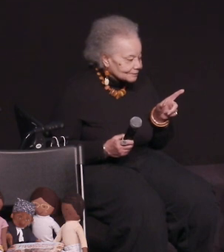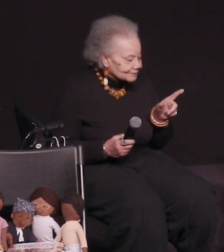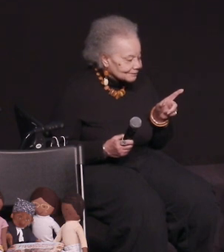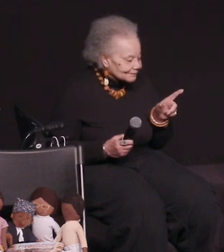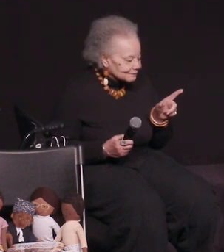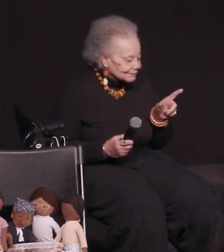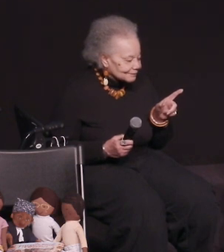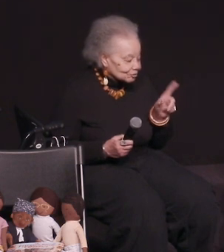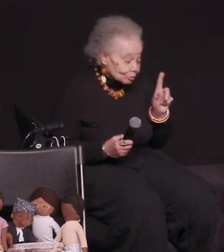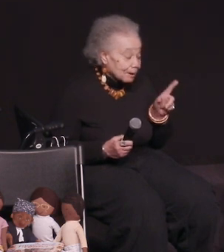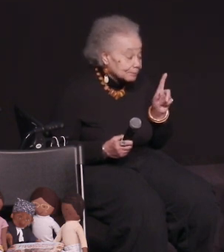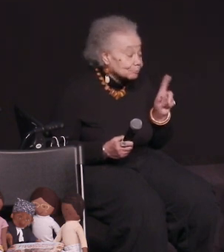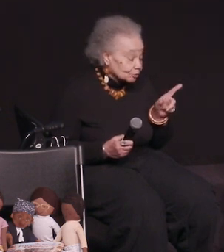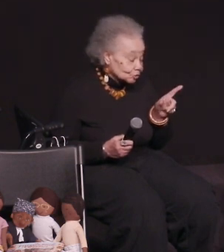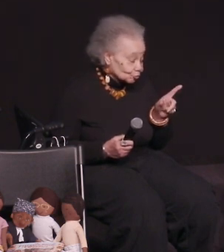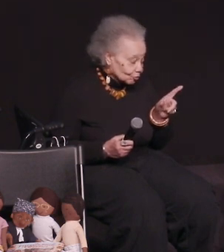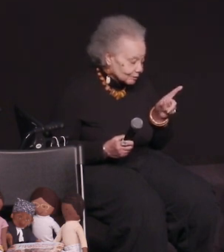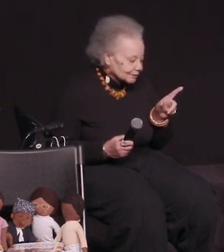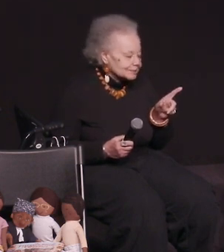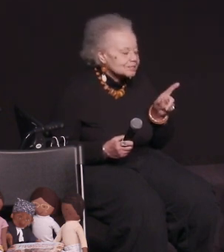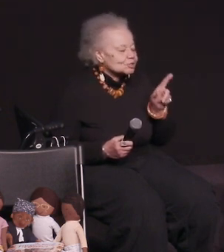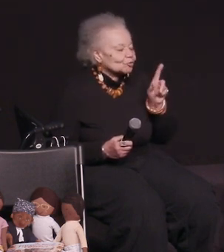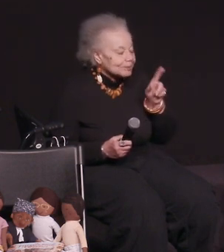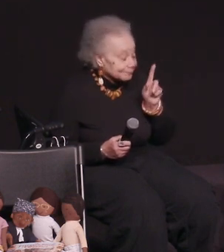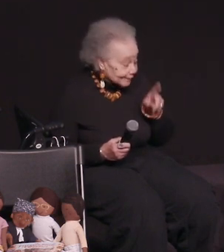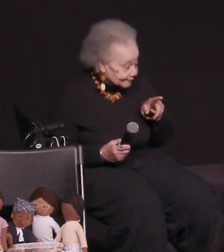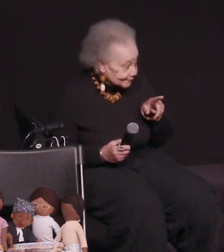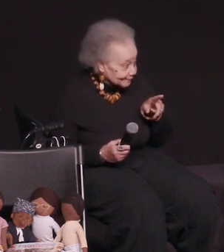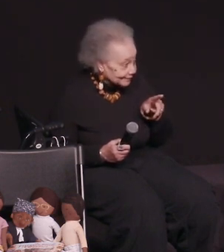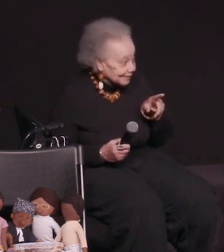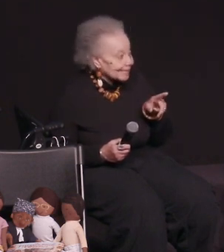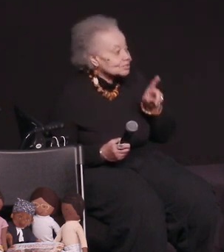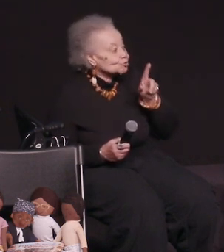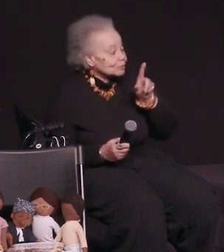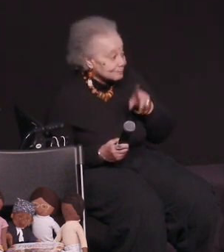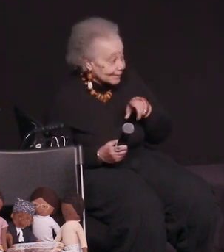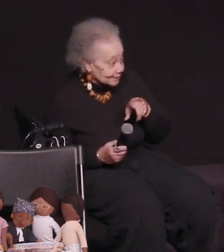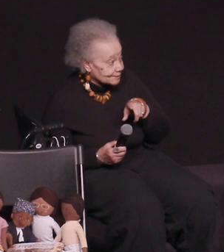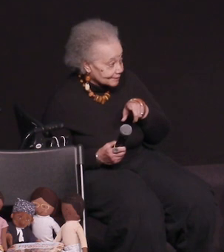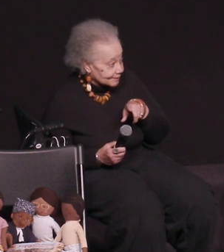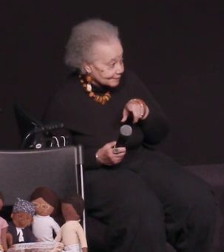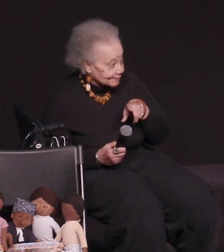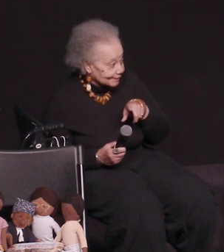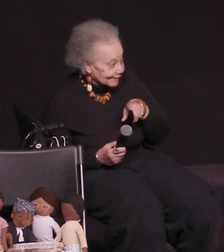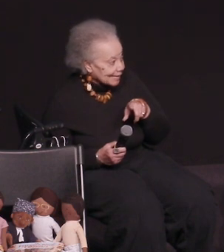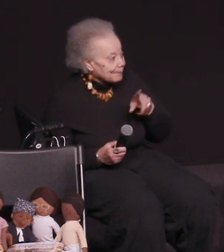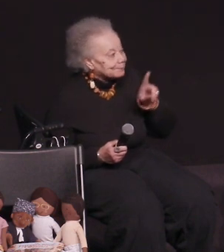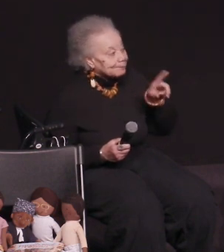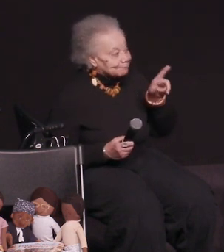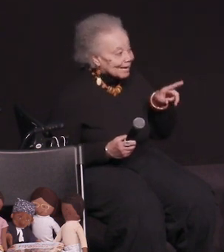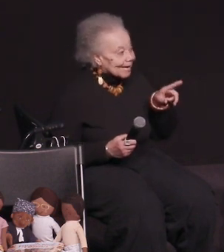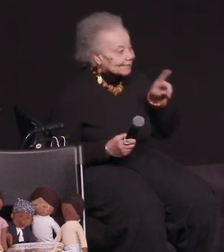Leigh: Scree Bobbin. Daphne: Scree Bobbin Murgatroyd, Scree Batta, and Scree Bad is the kid-- Leigh: And Scree Bad.